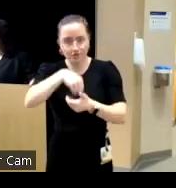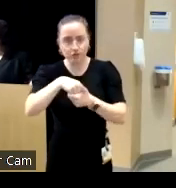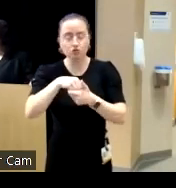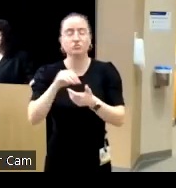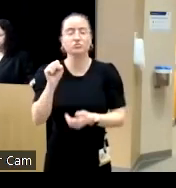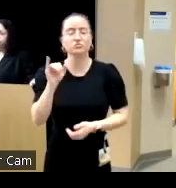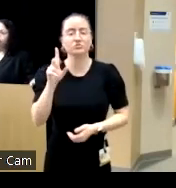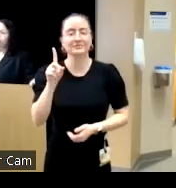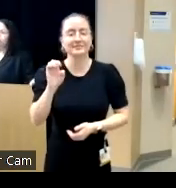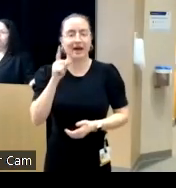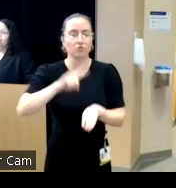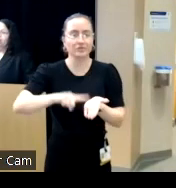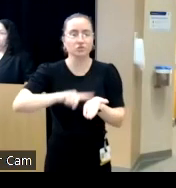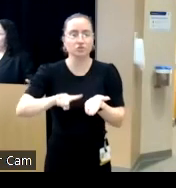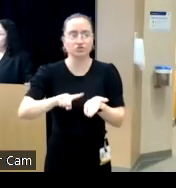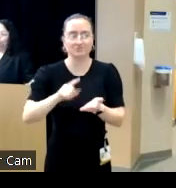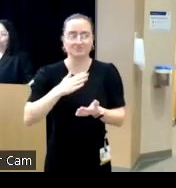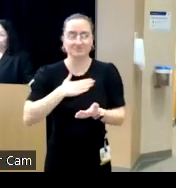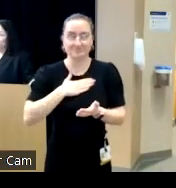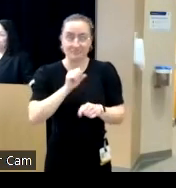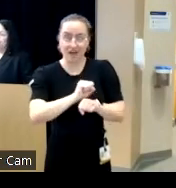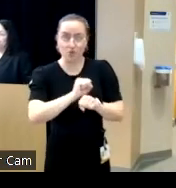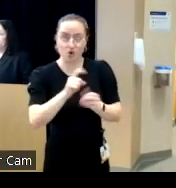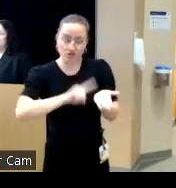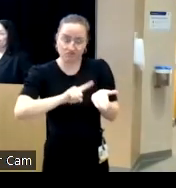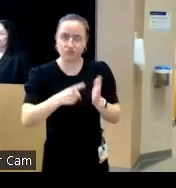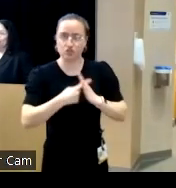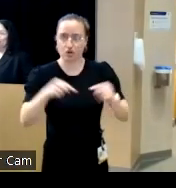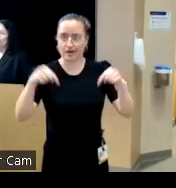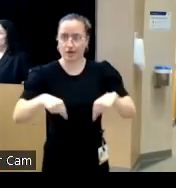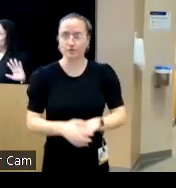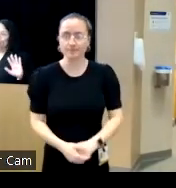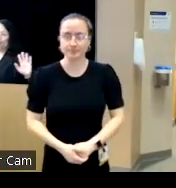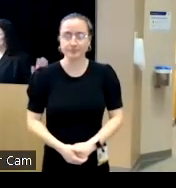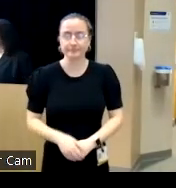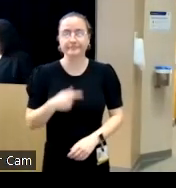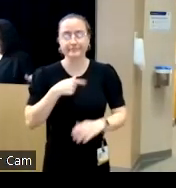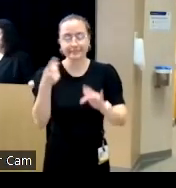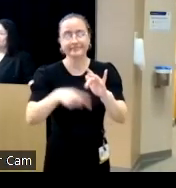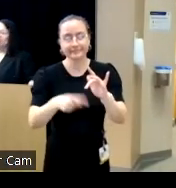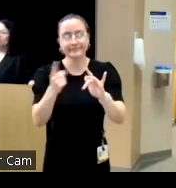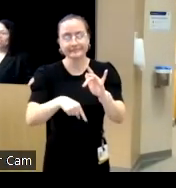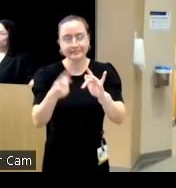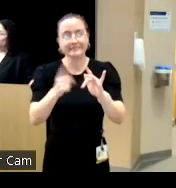research I'm gonna just move through these slides you heard all this stuff I have no conflicts of